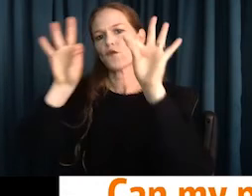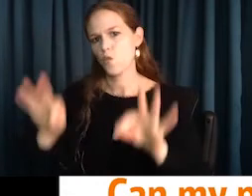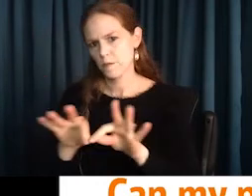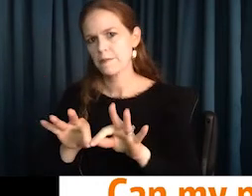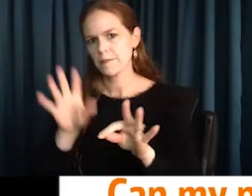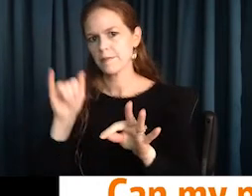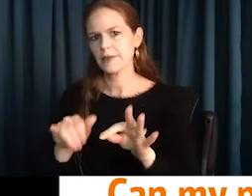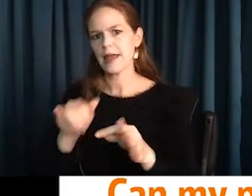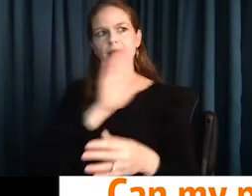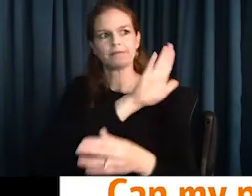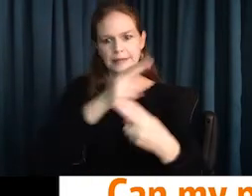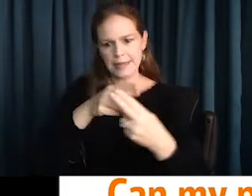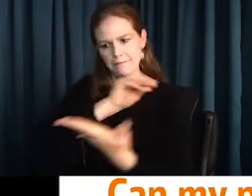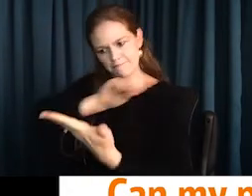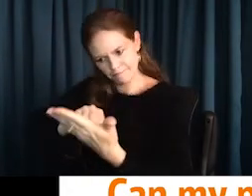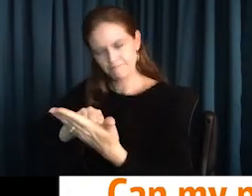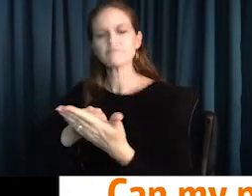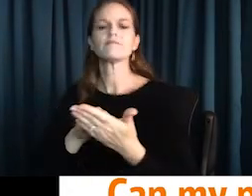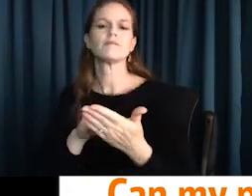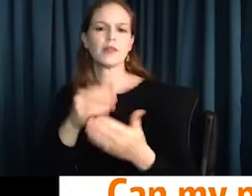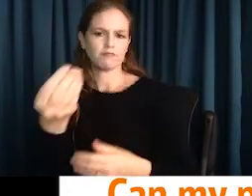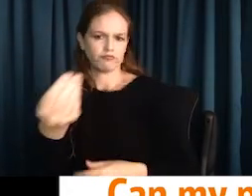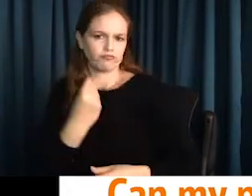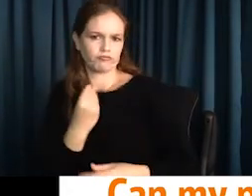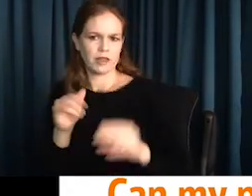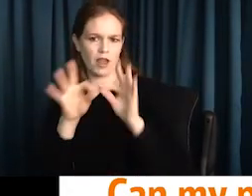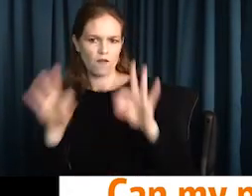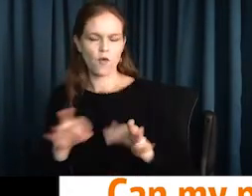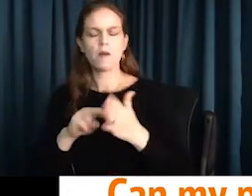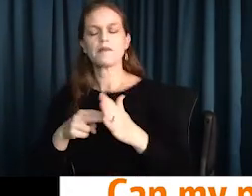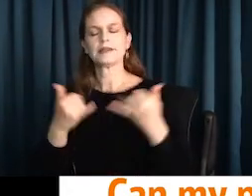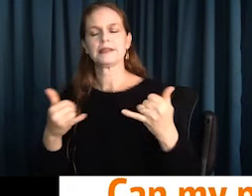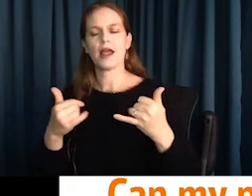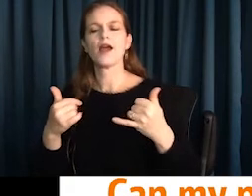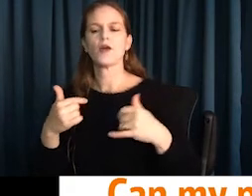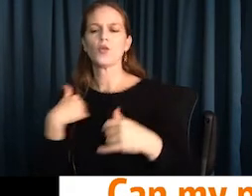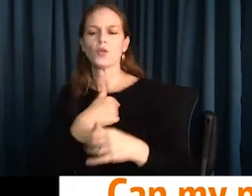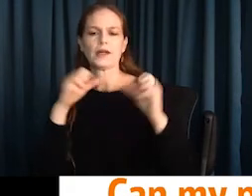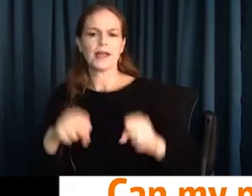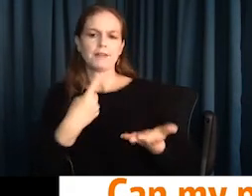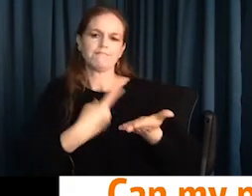then give it back to us - which will then allow someone else to discuss educational records.